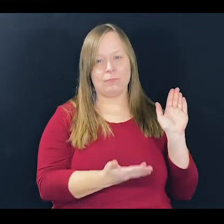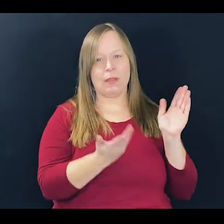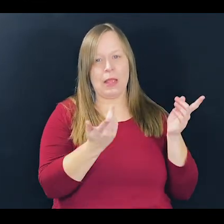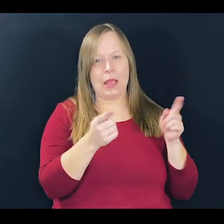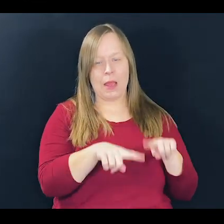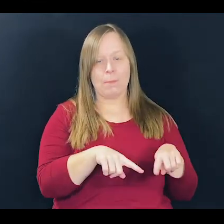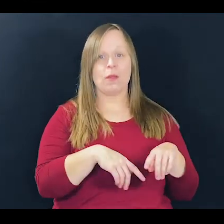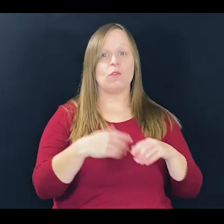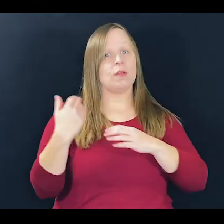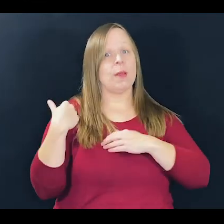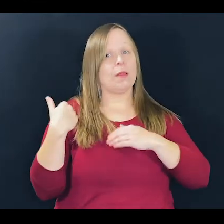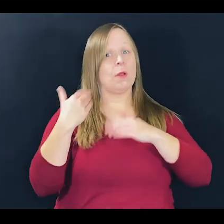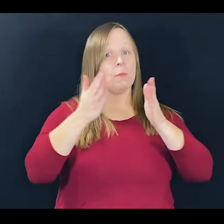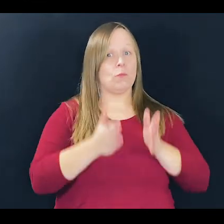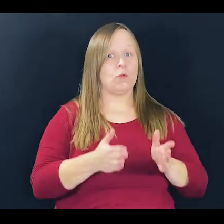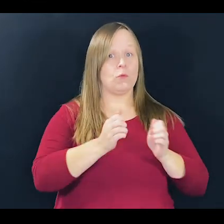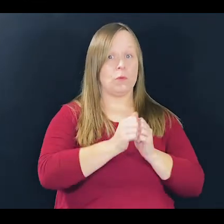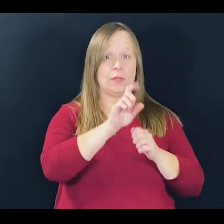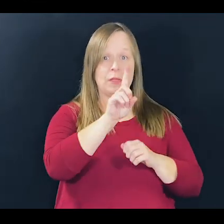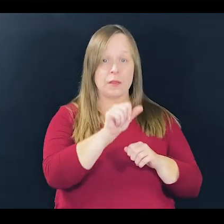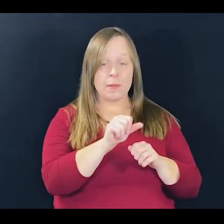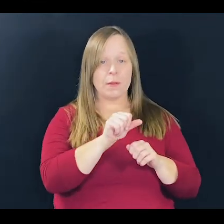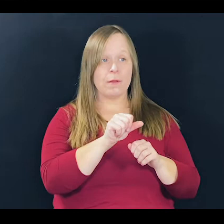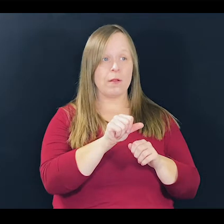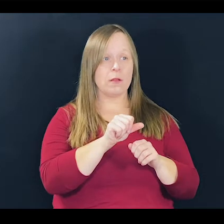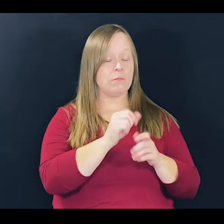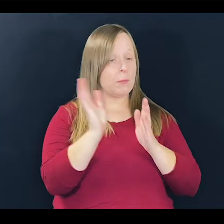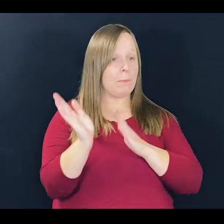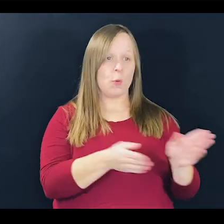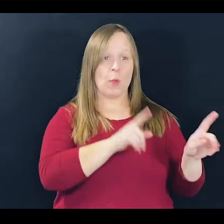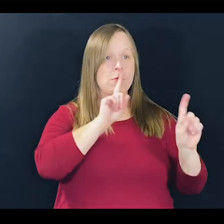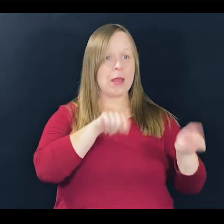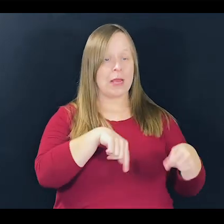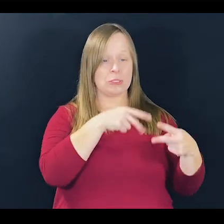responsibility of the person with a disability to be prepared to answer